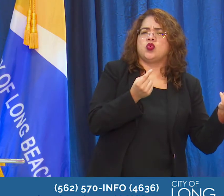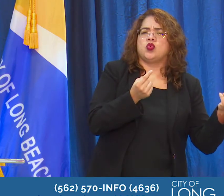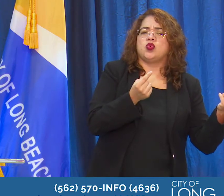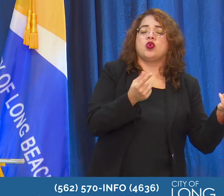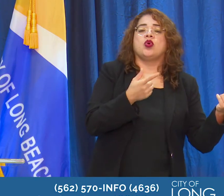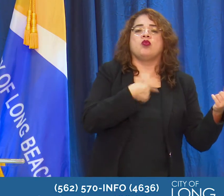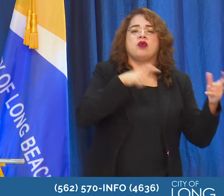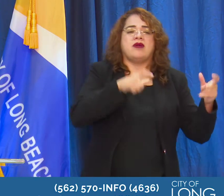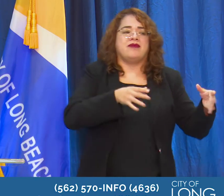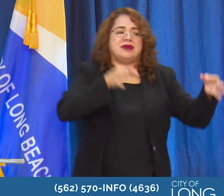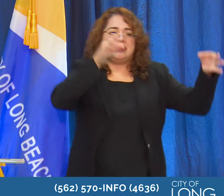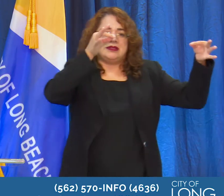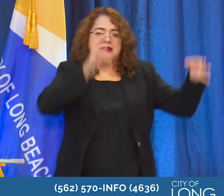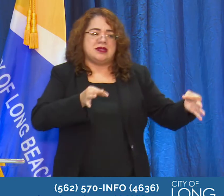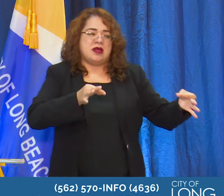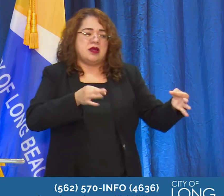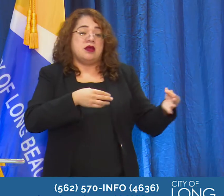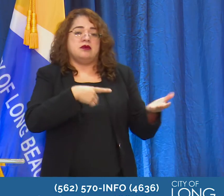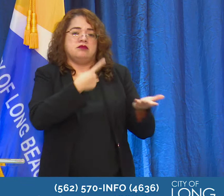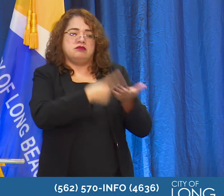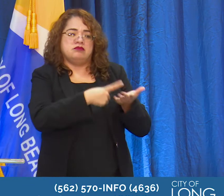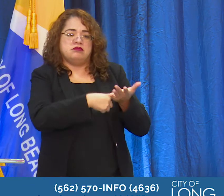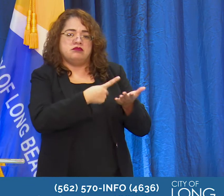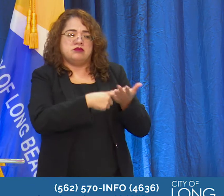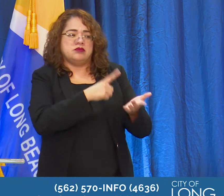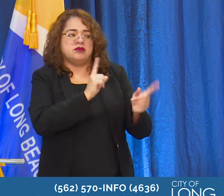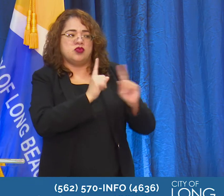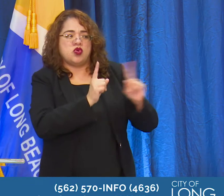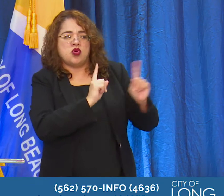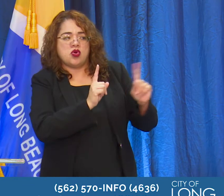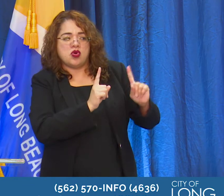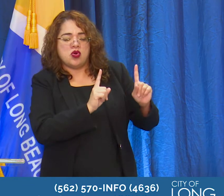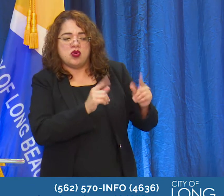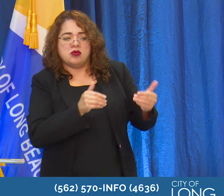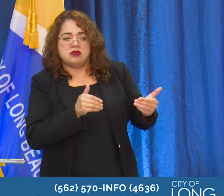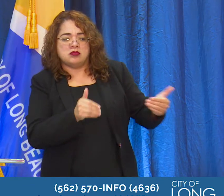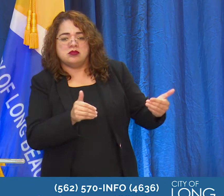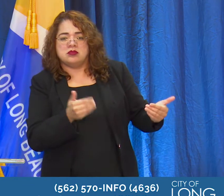that would be made at that time. Thank you, Dr.Davis. Next question comes